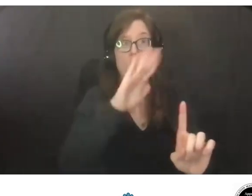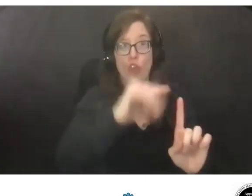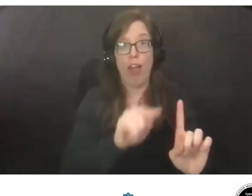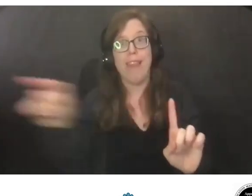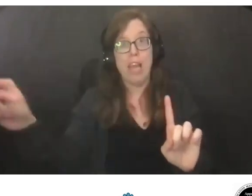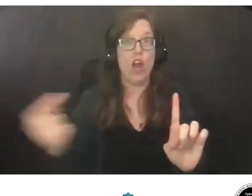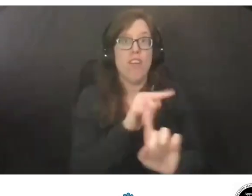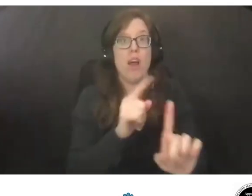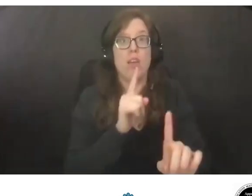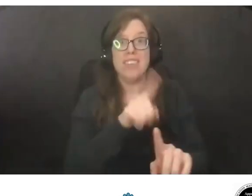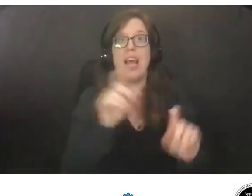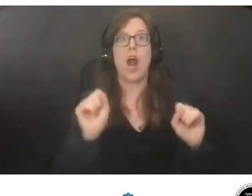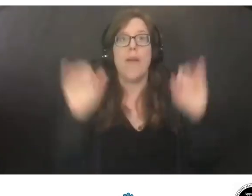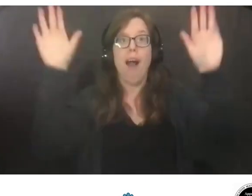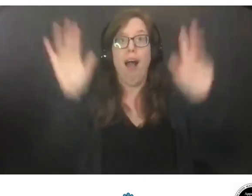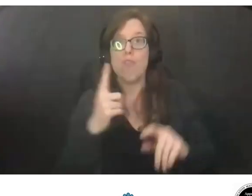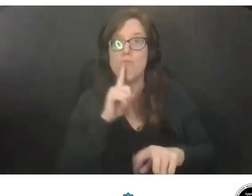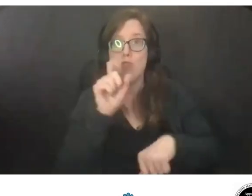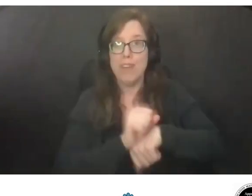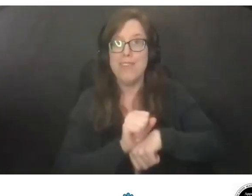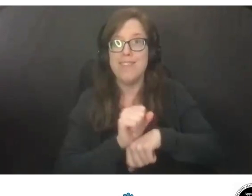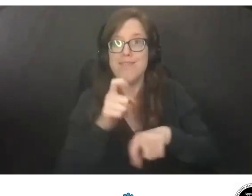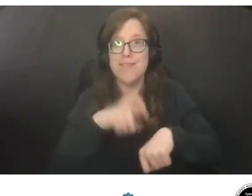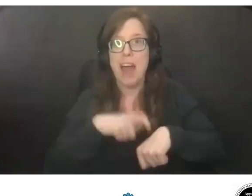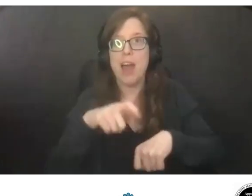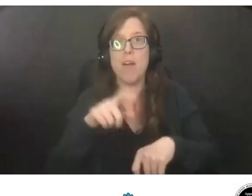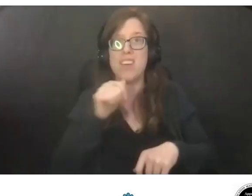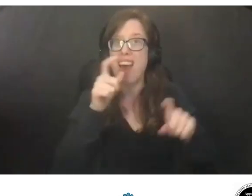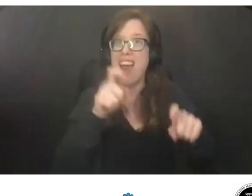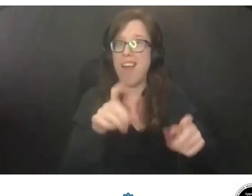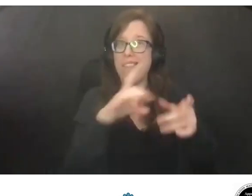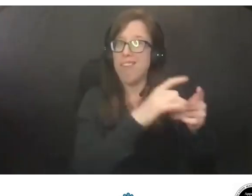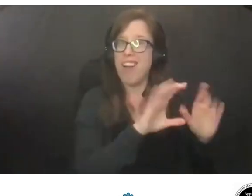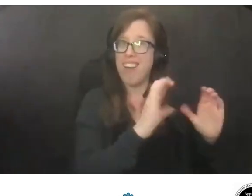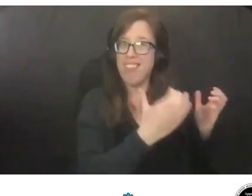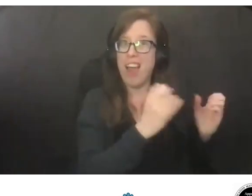in real time. So it doesn't always have to be things happening in the classroom.